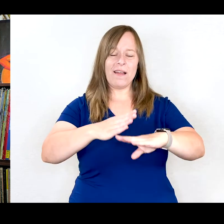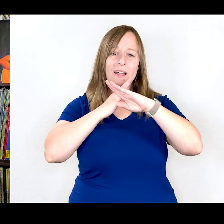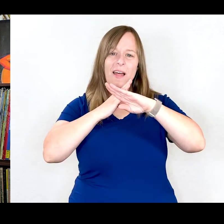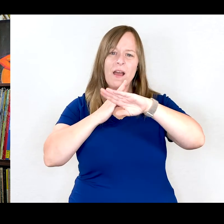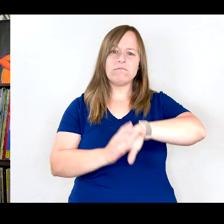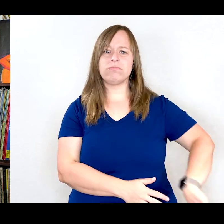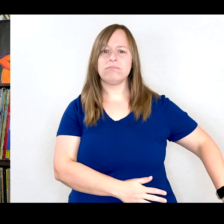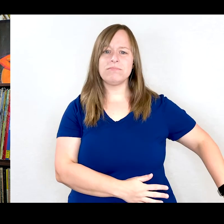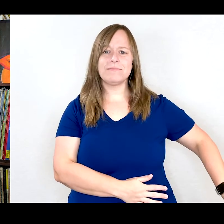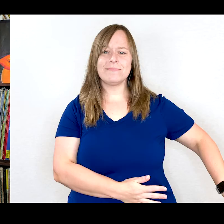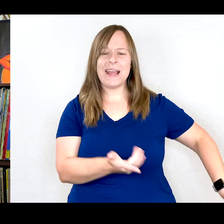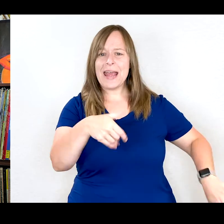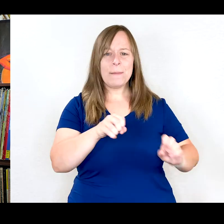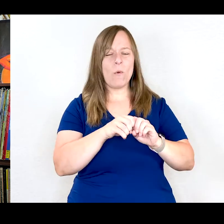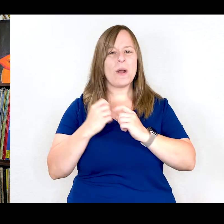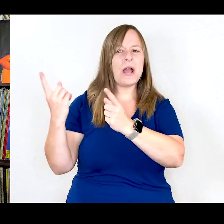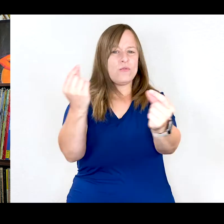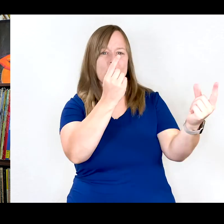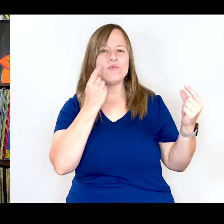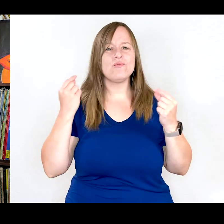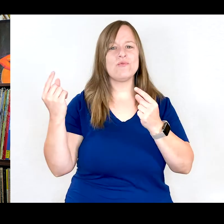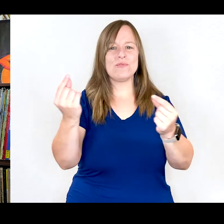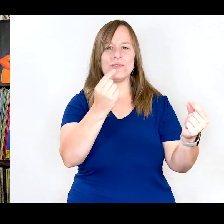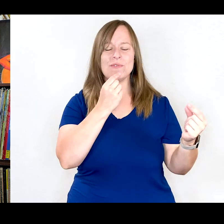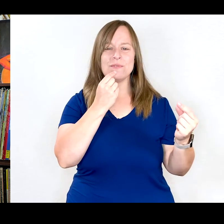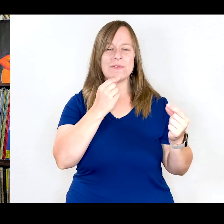will cease to be an obstacle because I can go and take